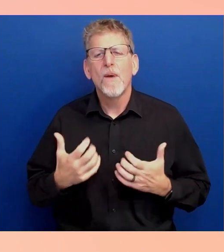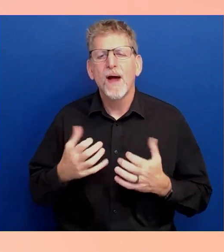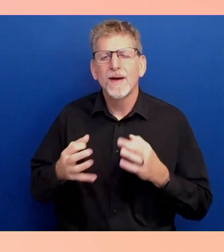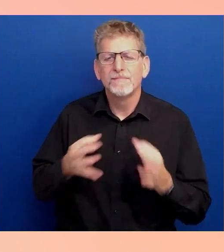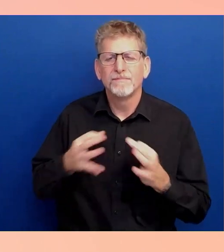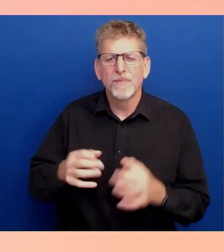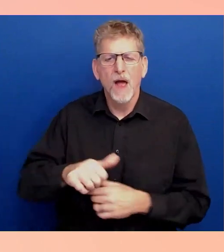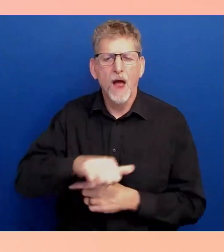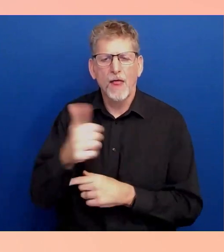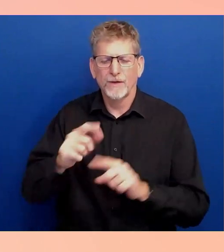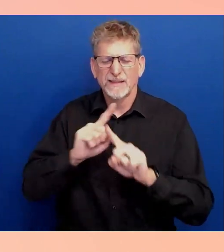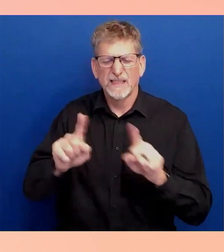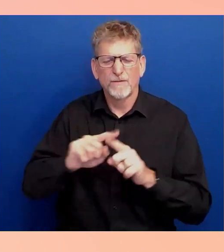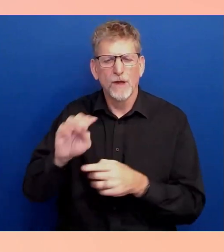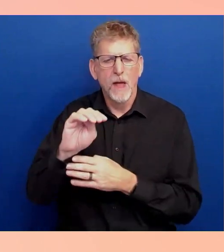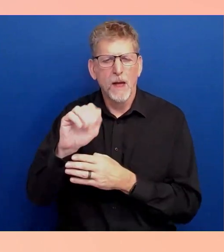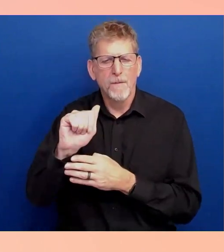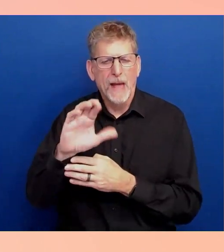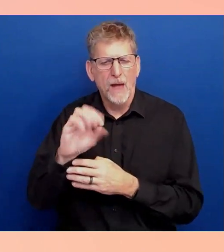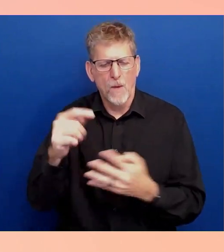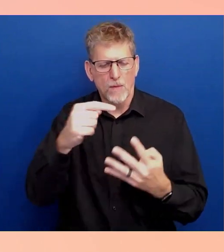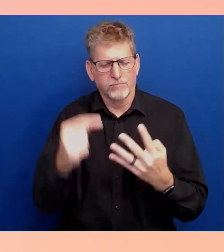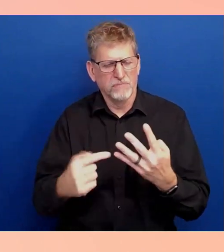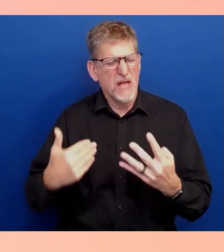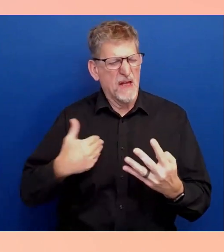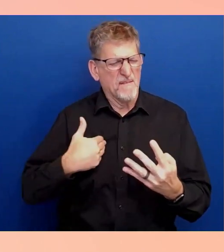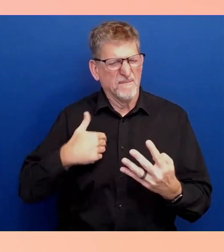Screen readers are good at giving